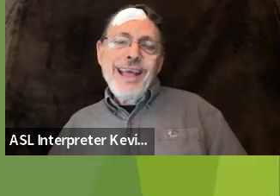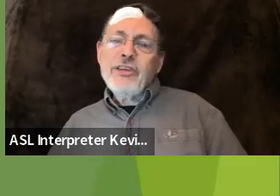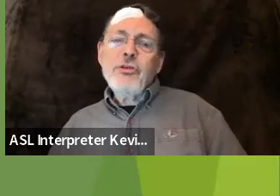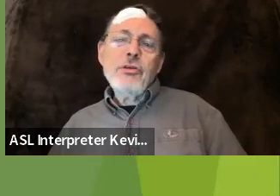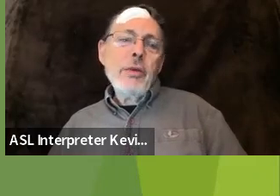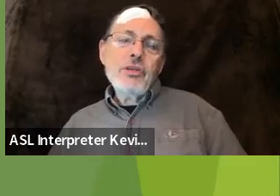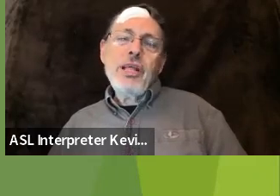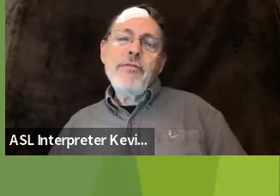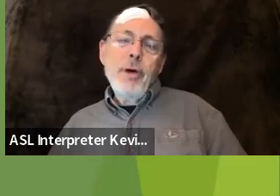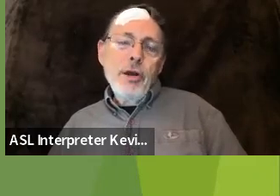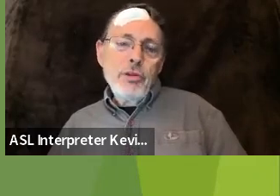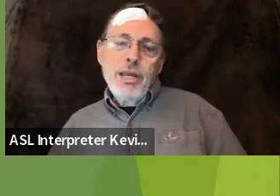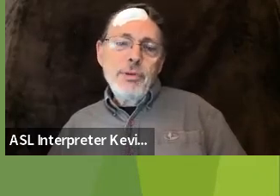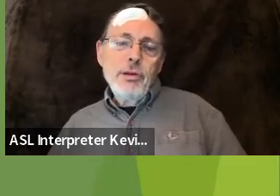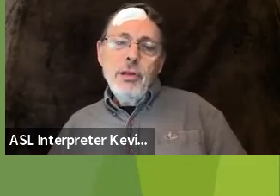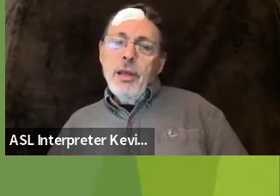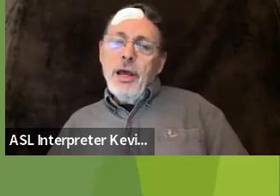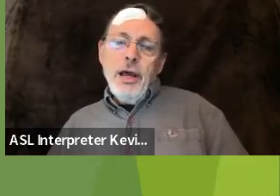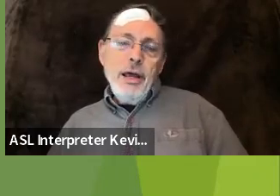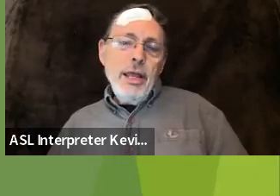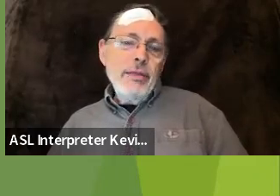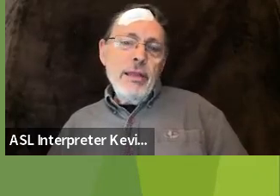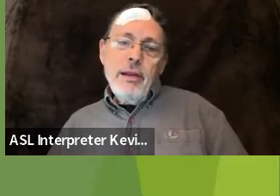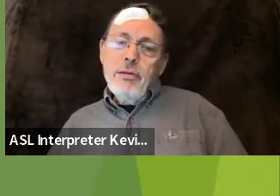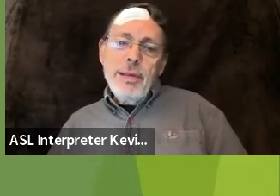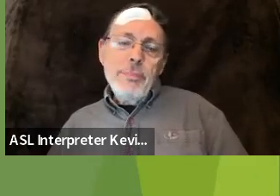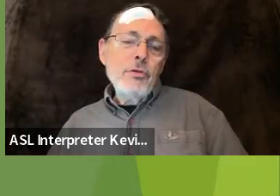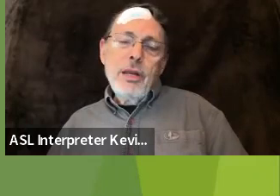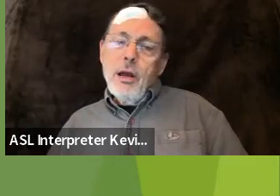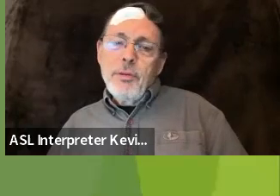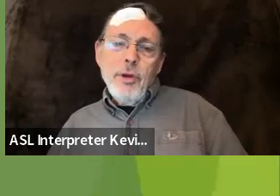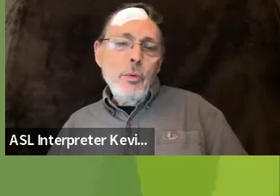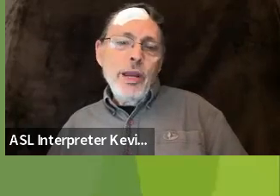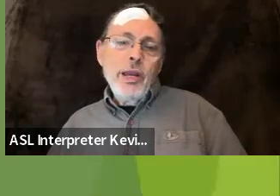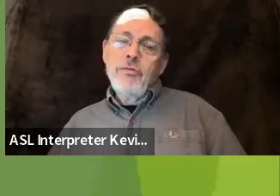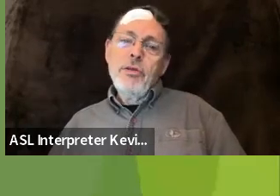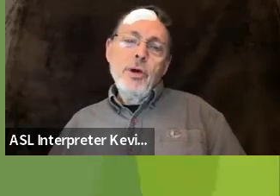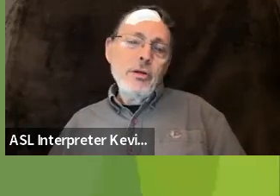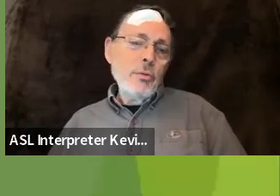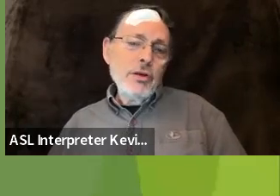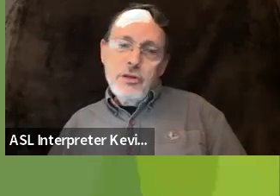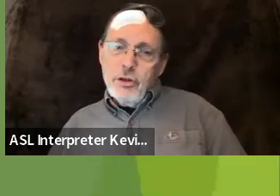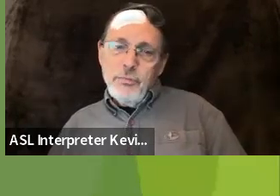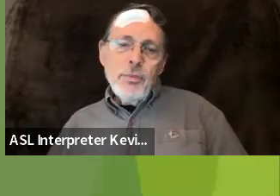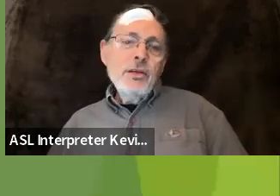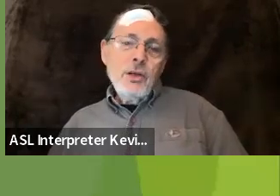It's a natural language, they have a bond with people, and they are the people who can help them right away and refer them on what to do.